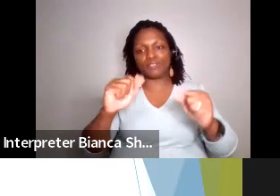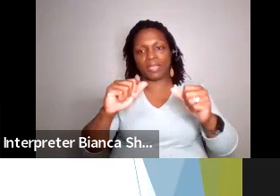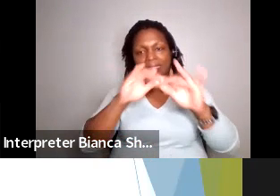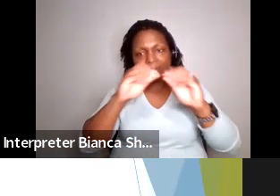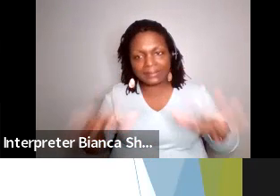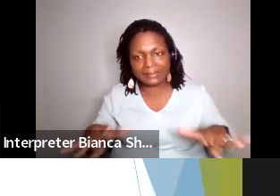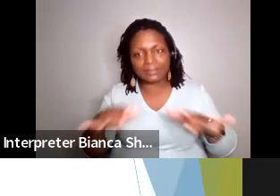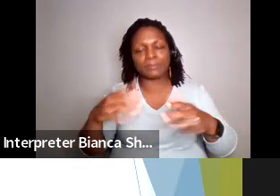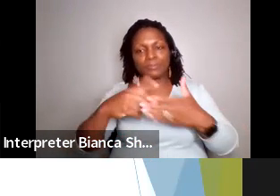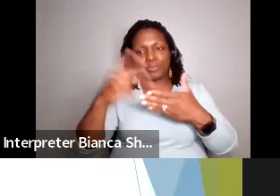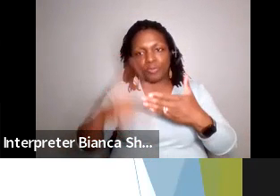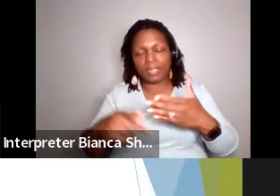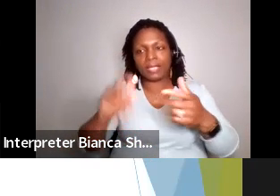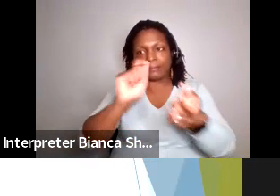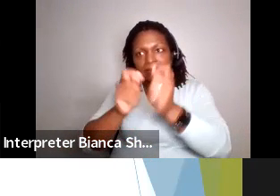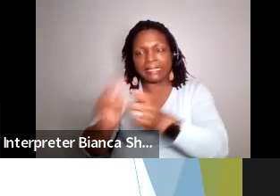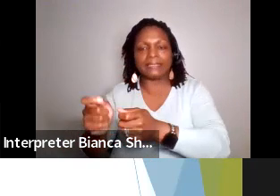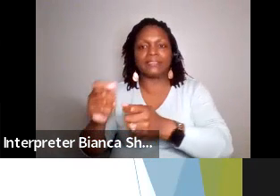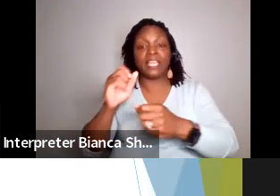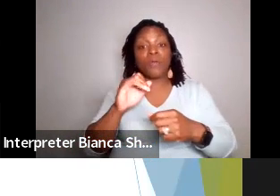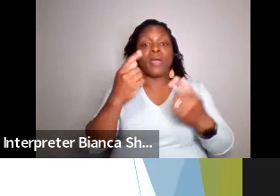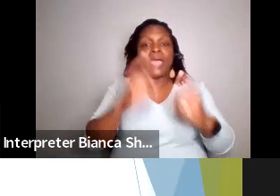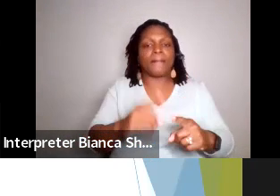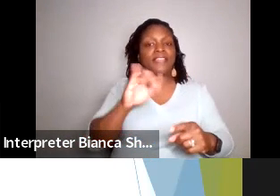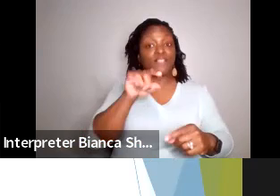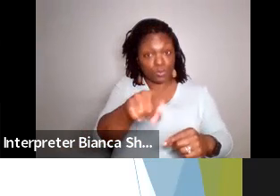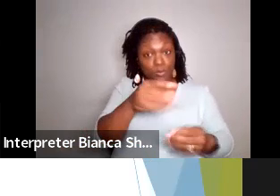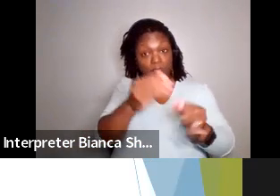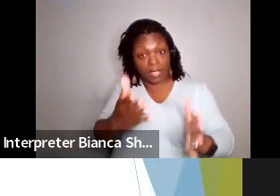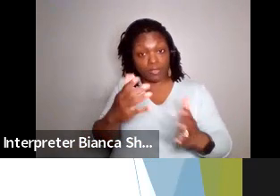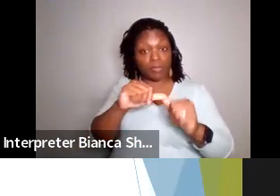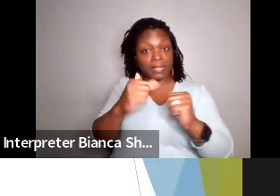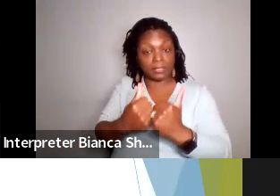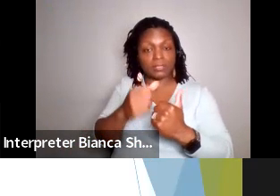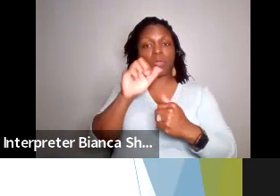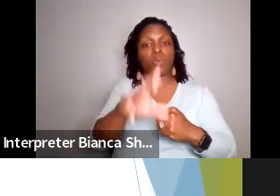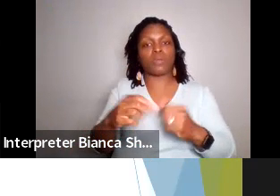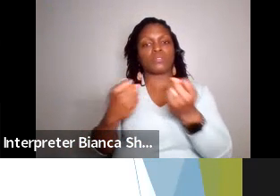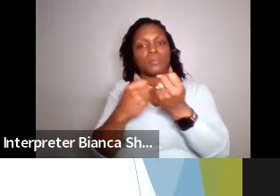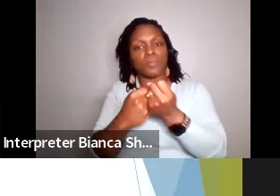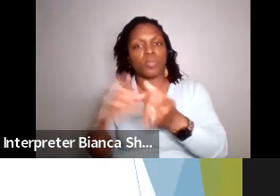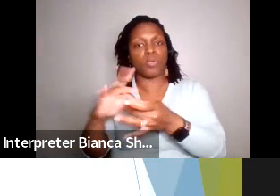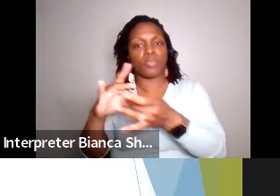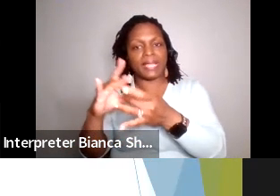What will happen is, if you're a provider agency or a support, coordination agency.